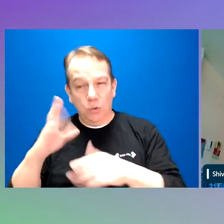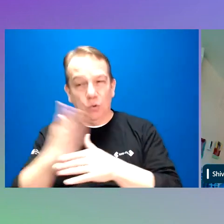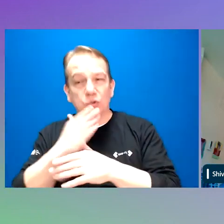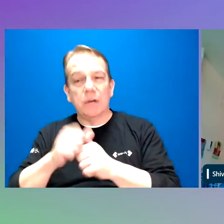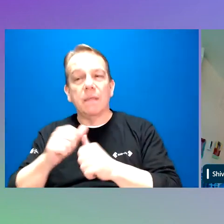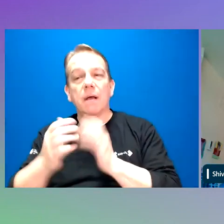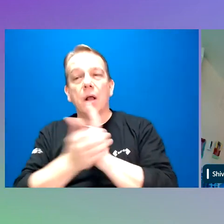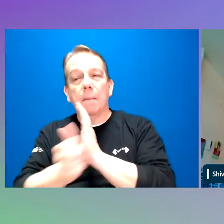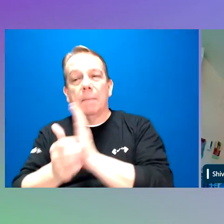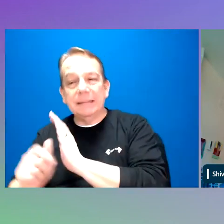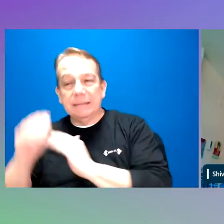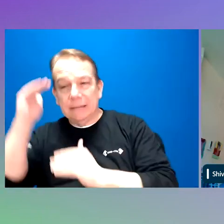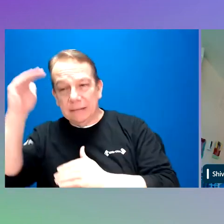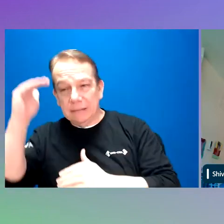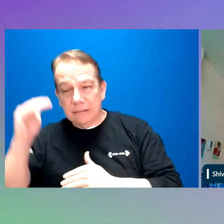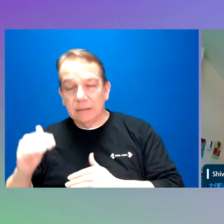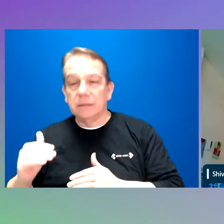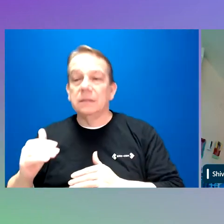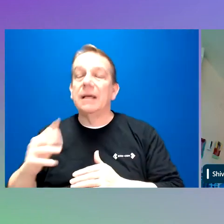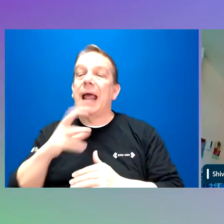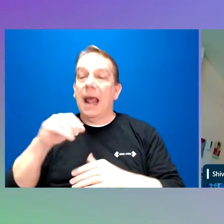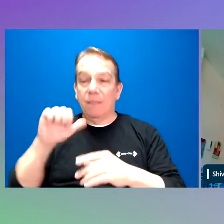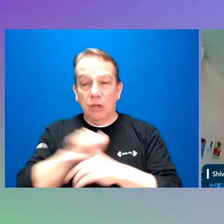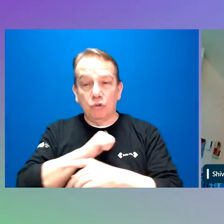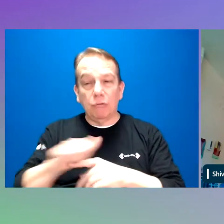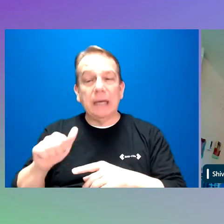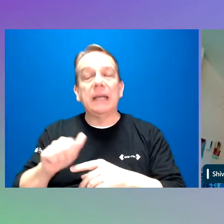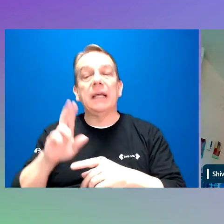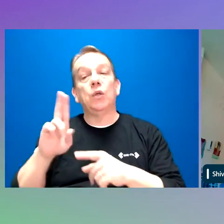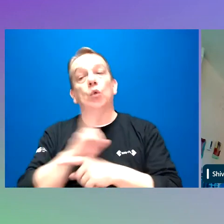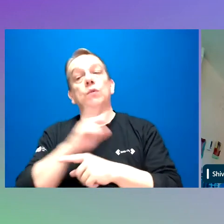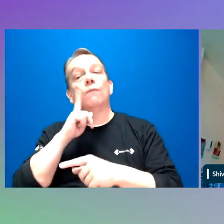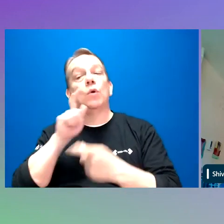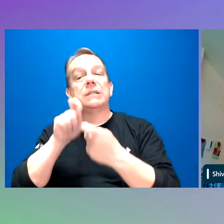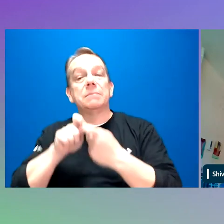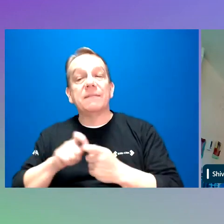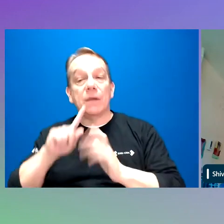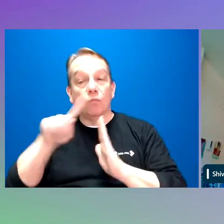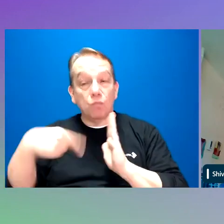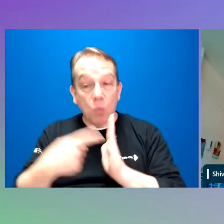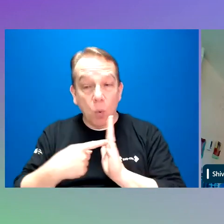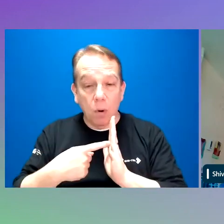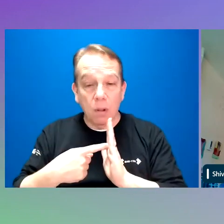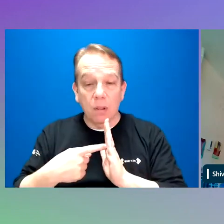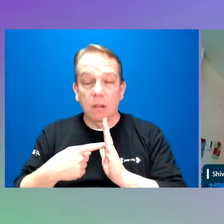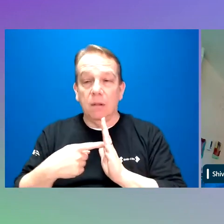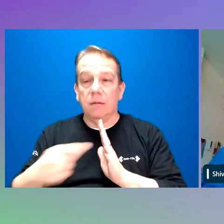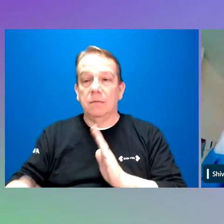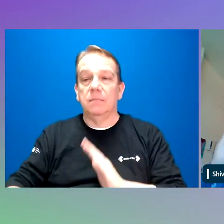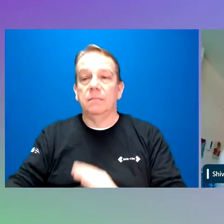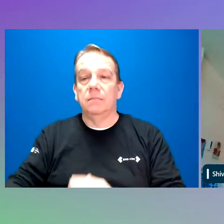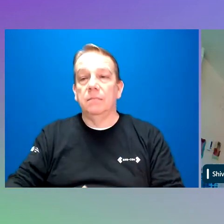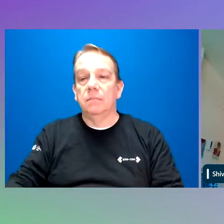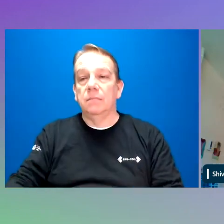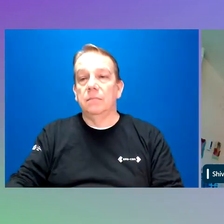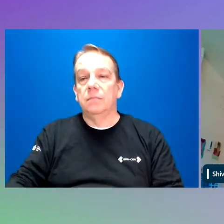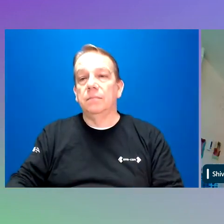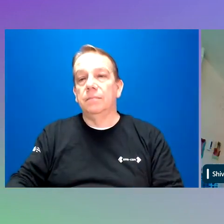training for a given role, and how you put those together and